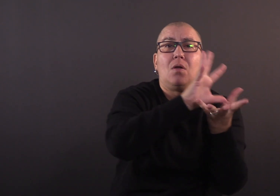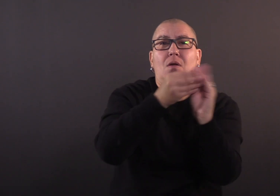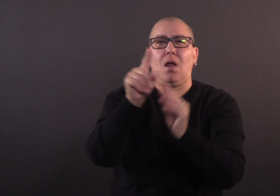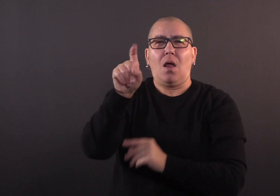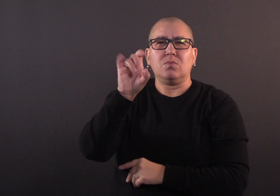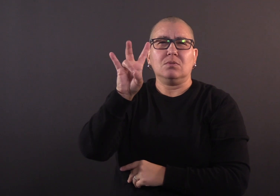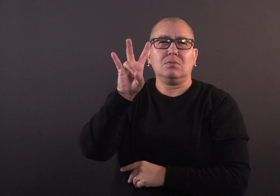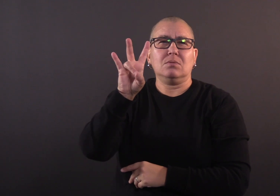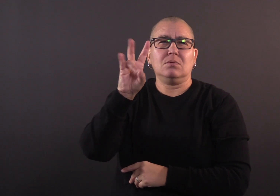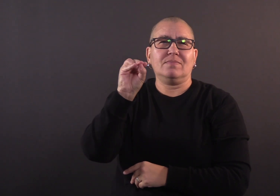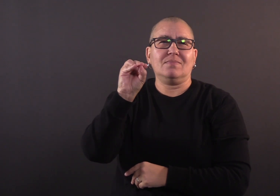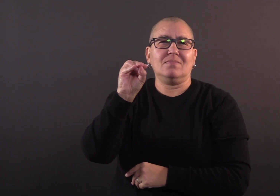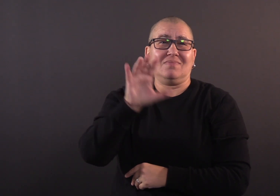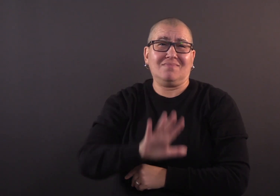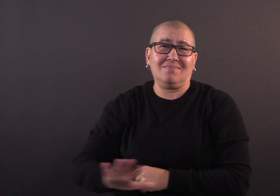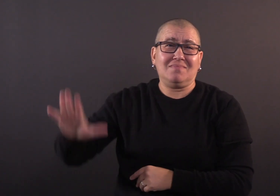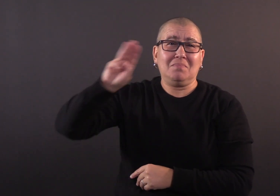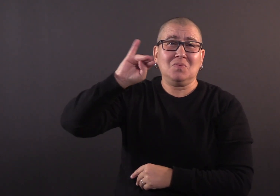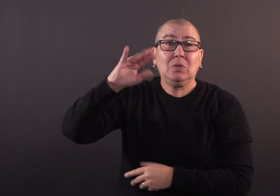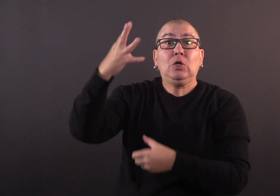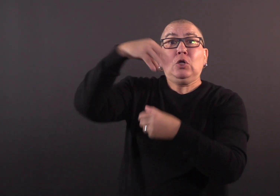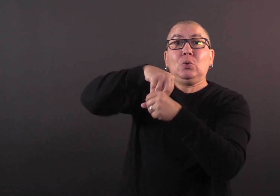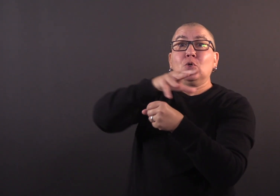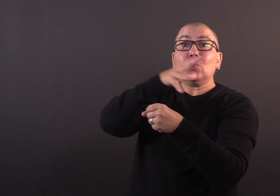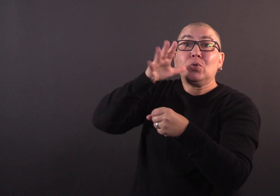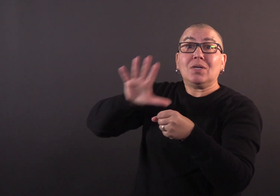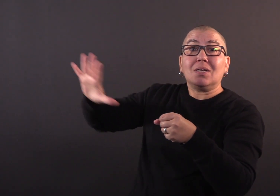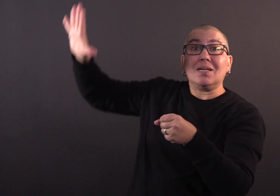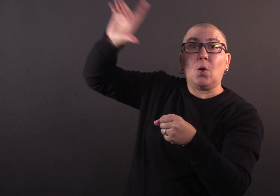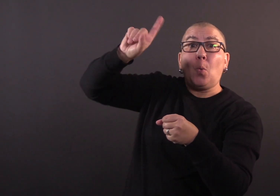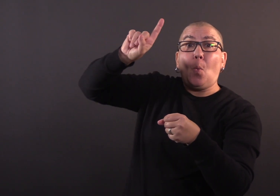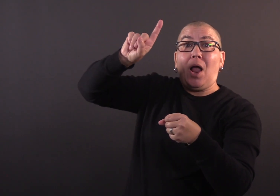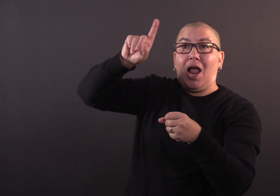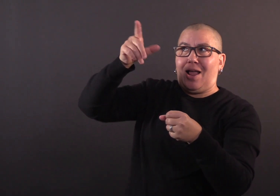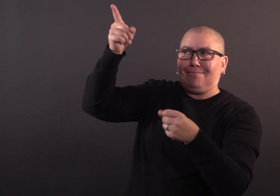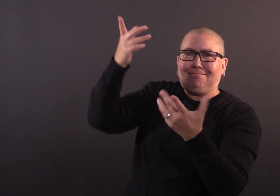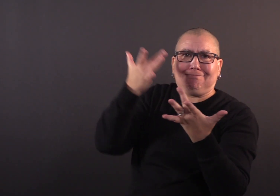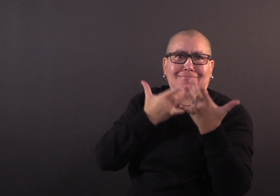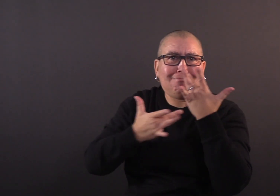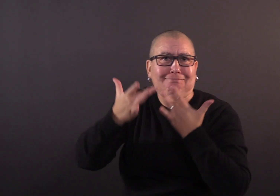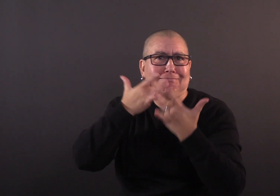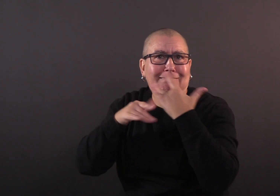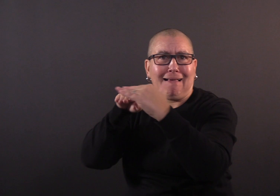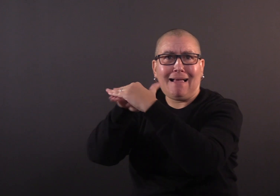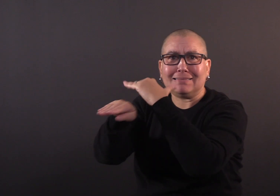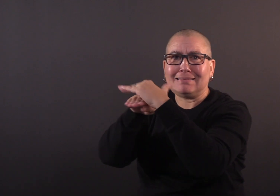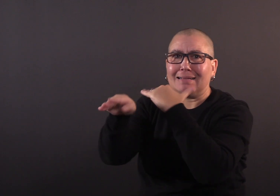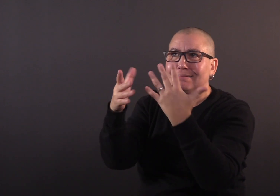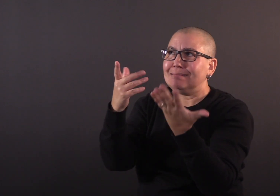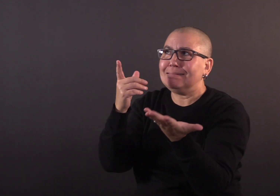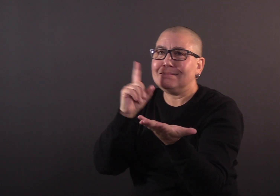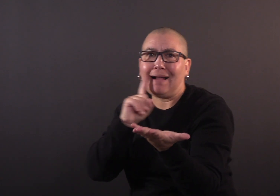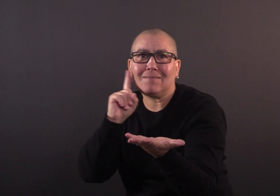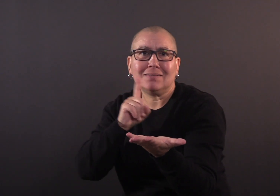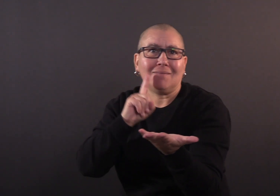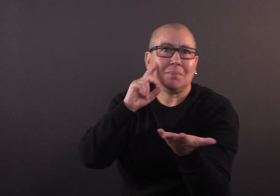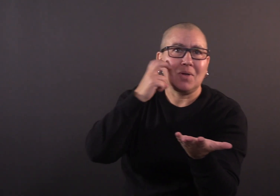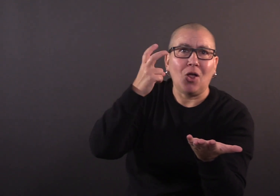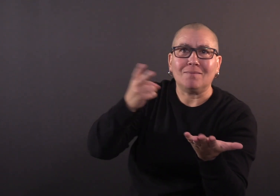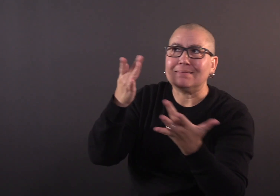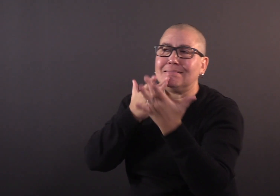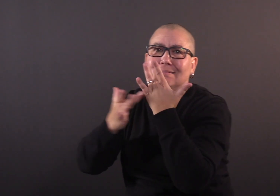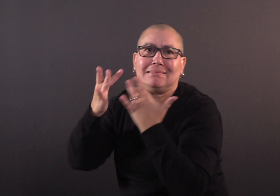in Minnesota – including rural regions where there is limited access for the deaf, deafblind,